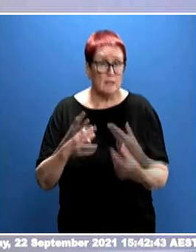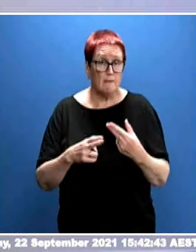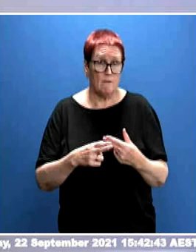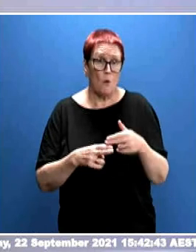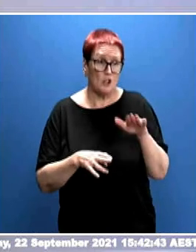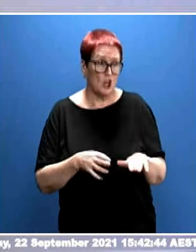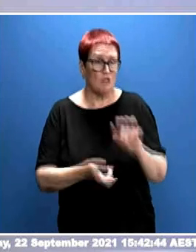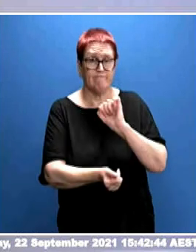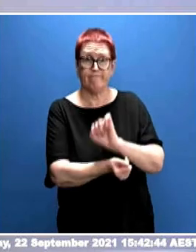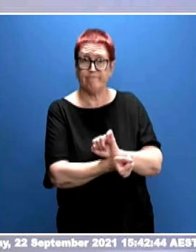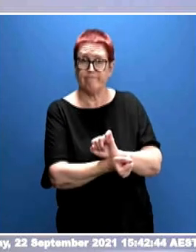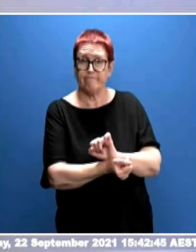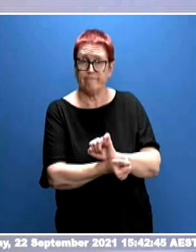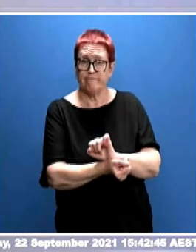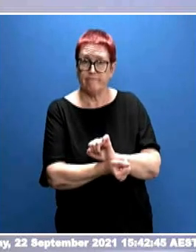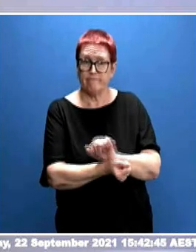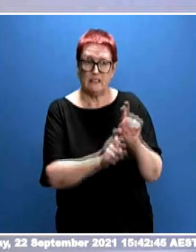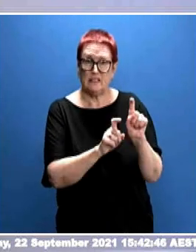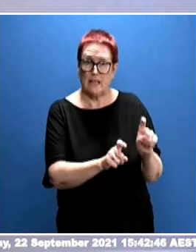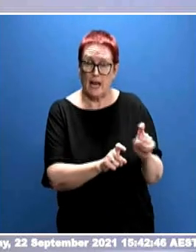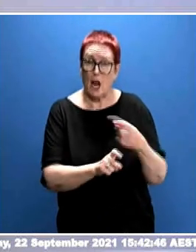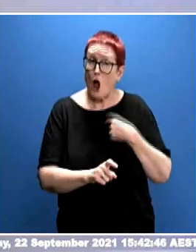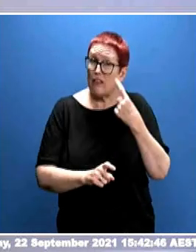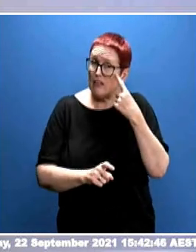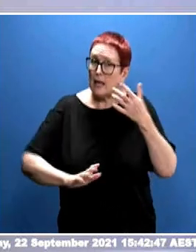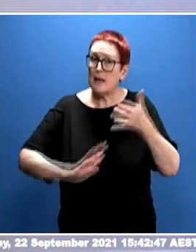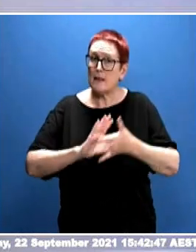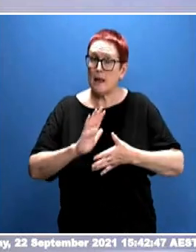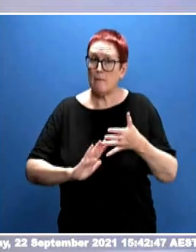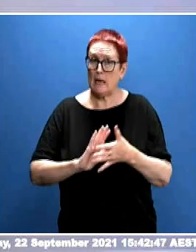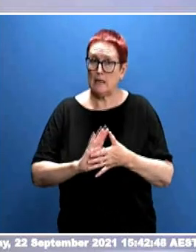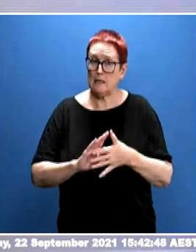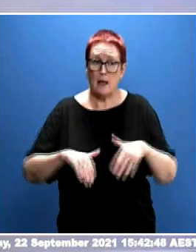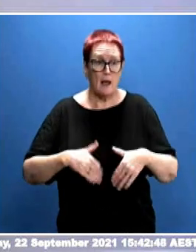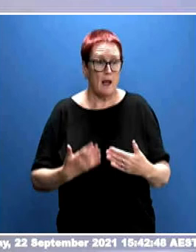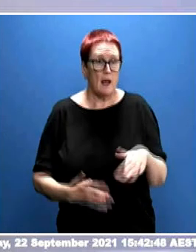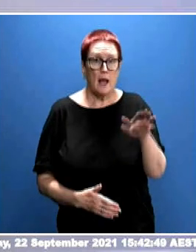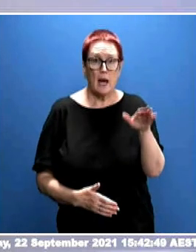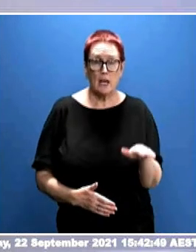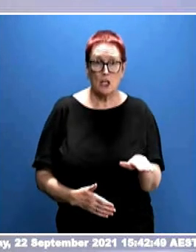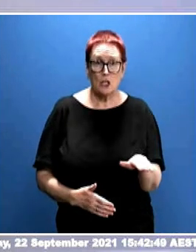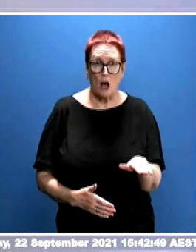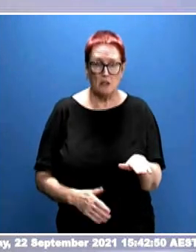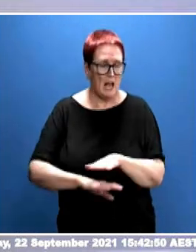I would read that as preventing the admission of a child into Secure Care as